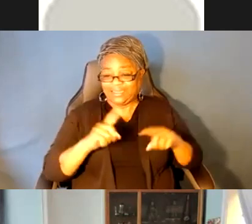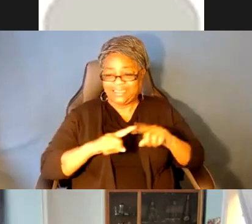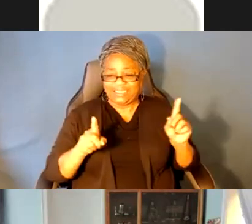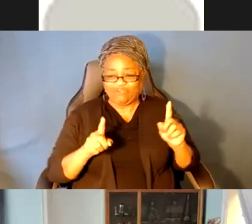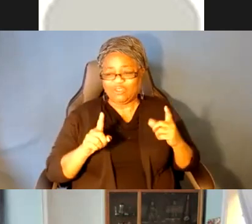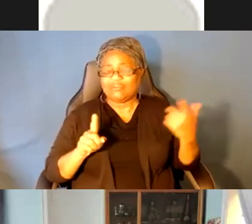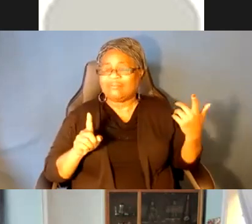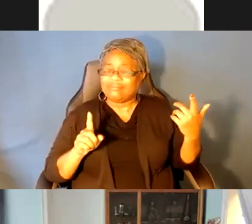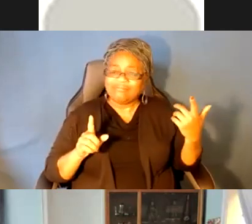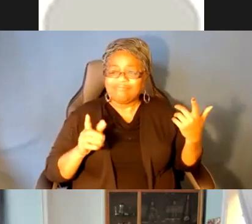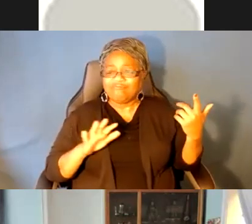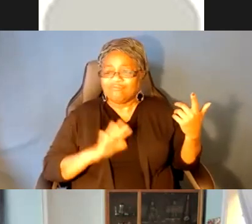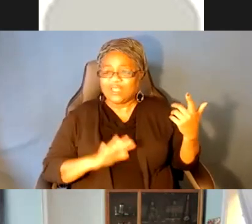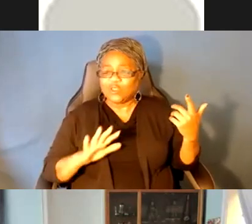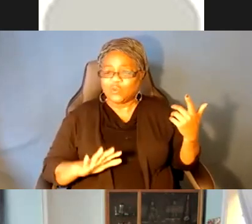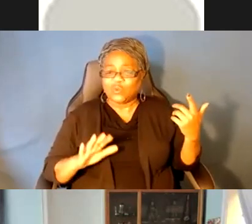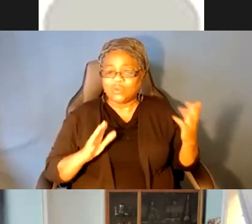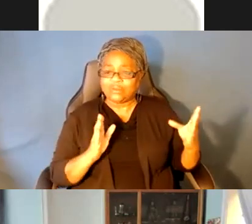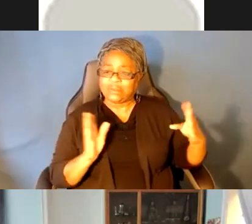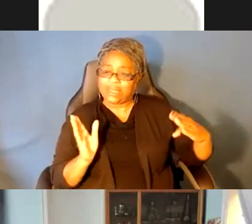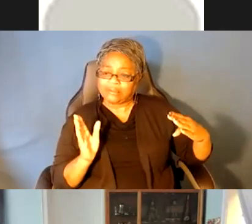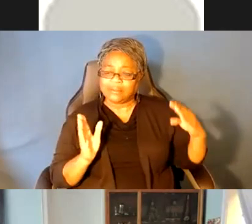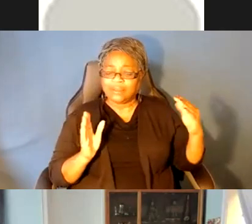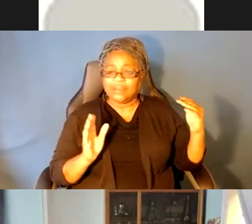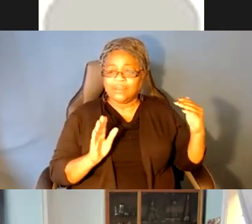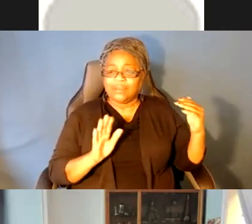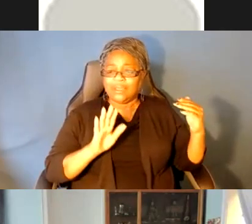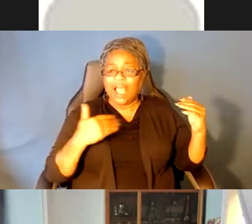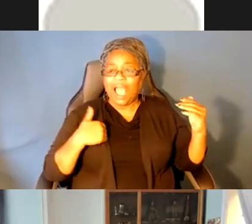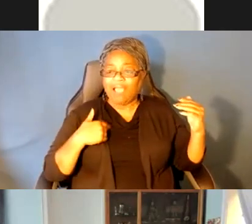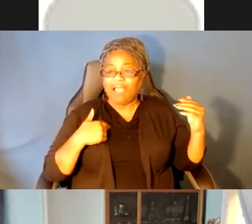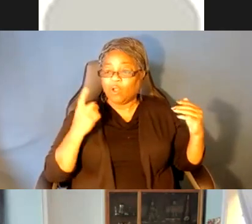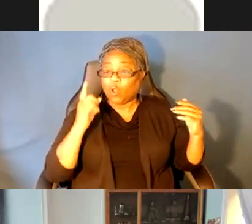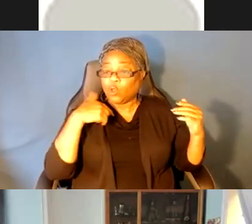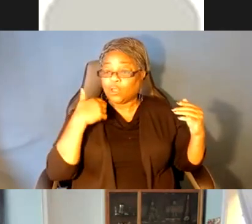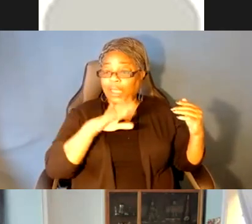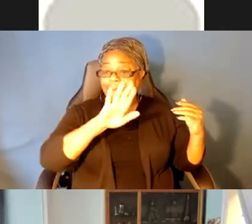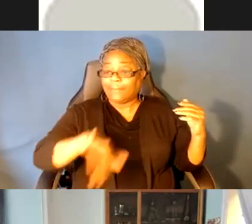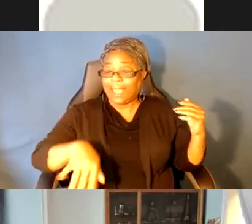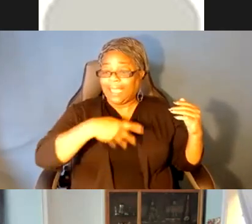slanted to one side and rendered in broad strokes like it was made by a paintbrush.